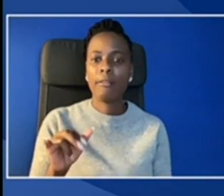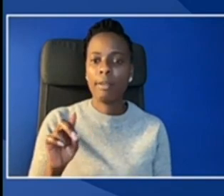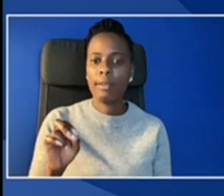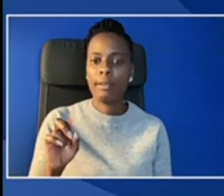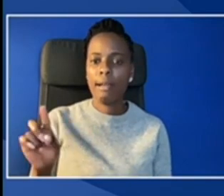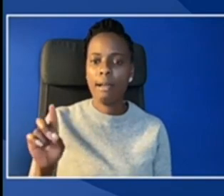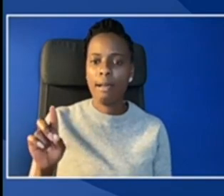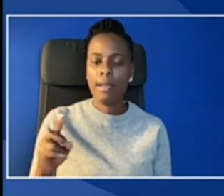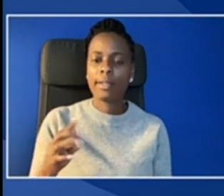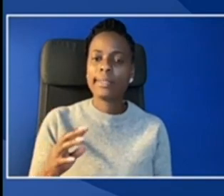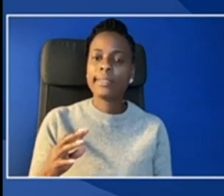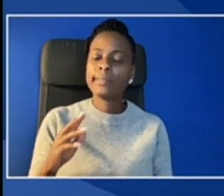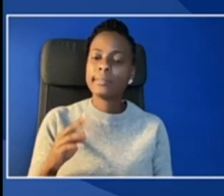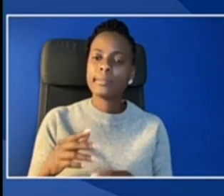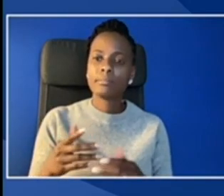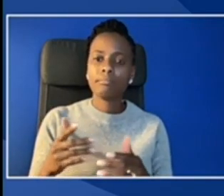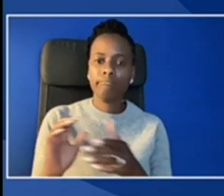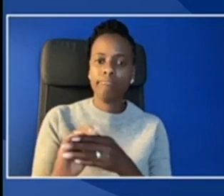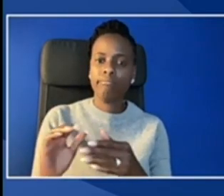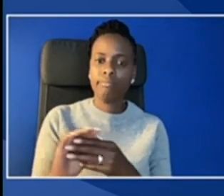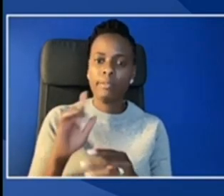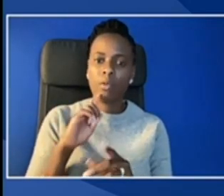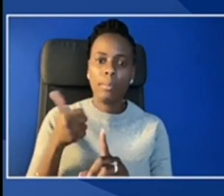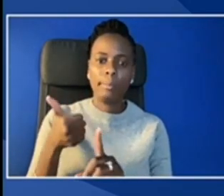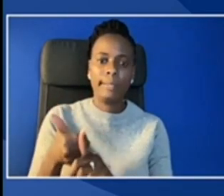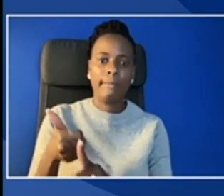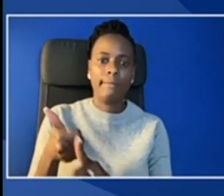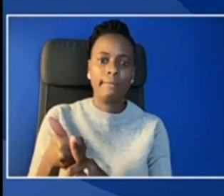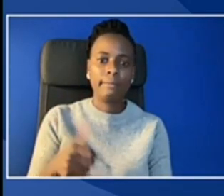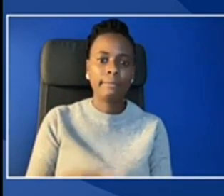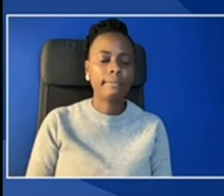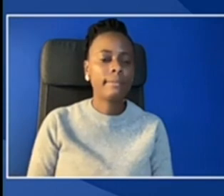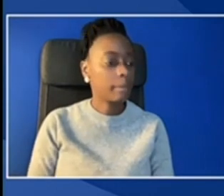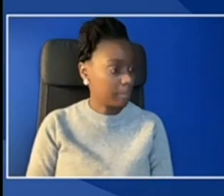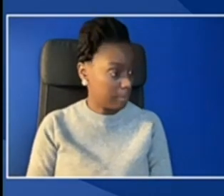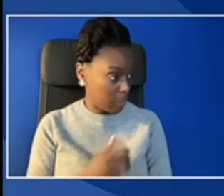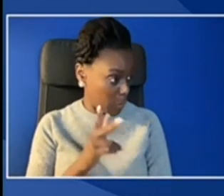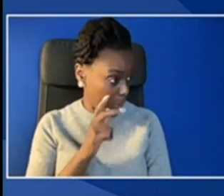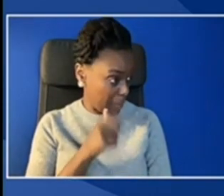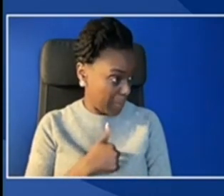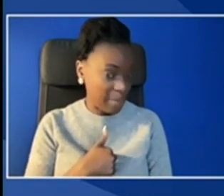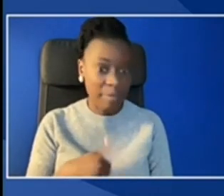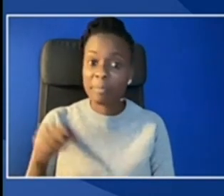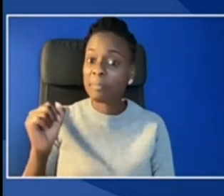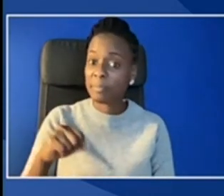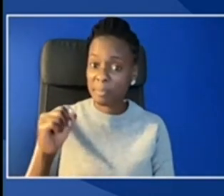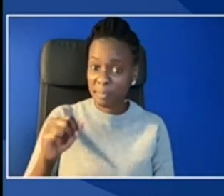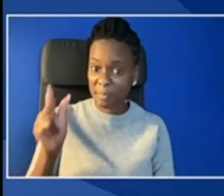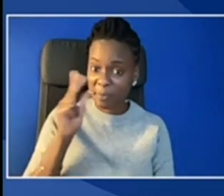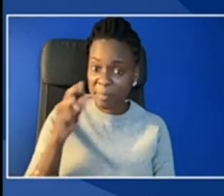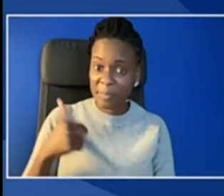Thank you, Brady. Terry, can you hear me? Yes, I can hear you. Can you hear me? I certainly can.